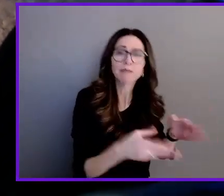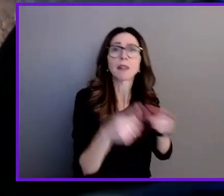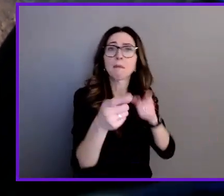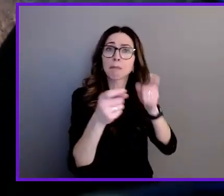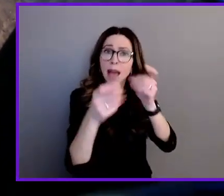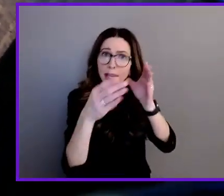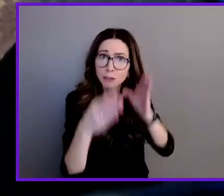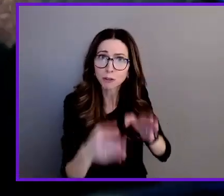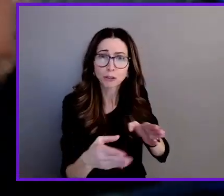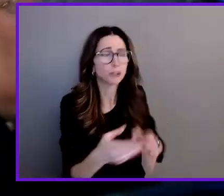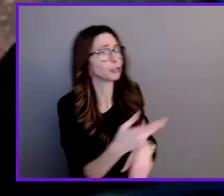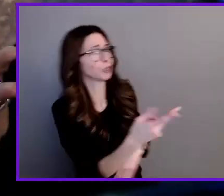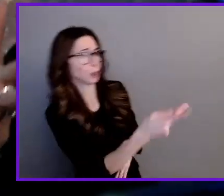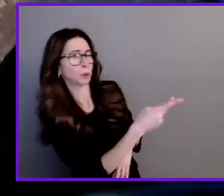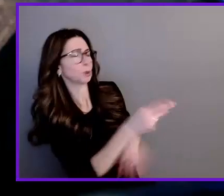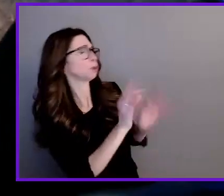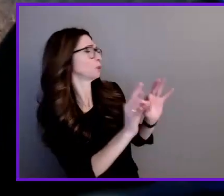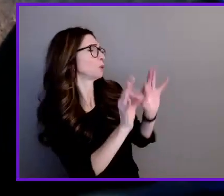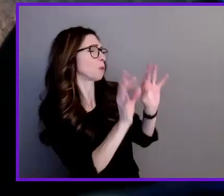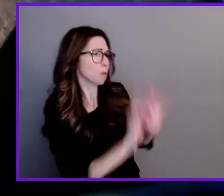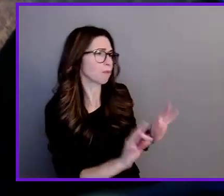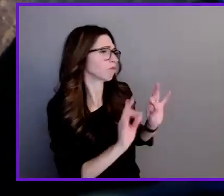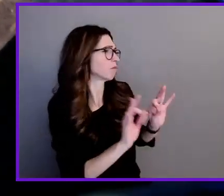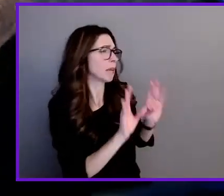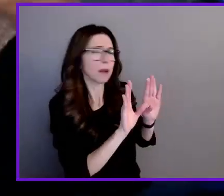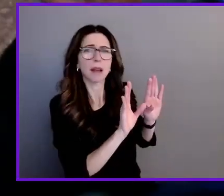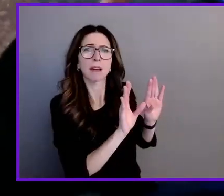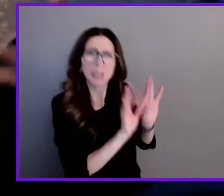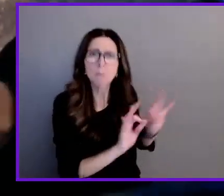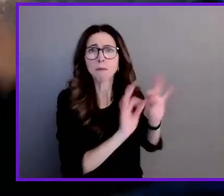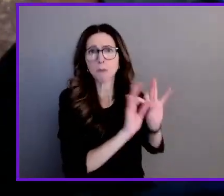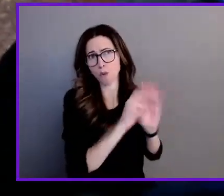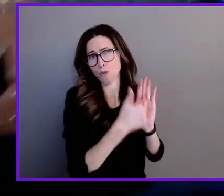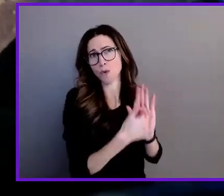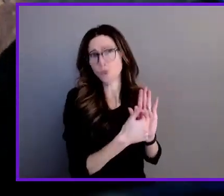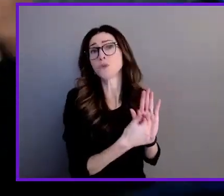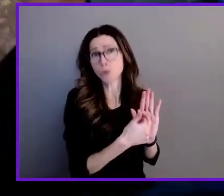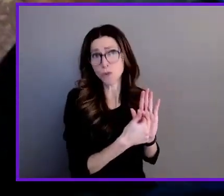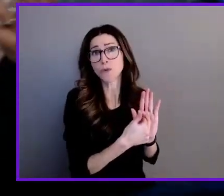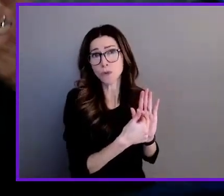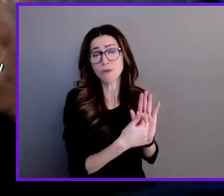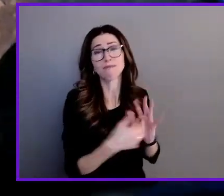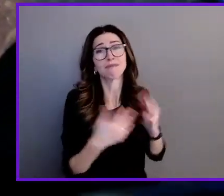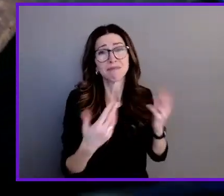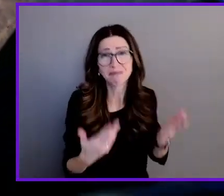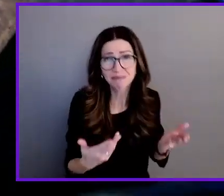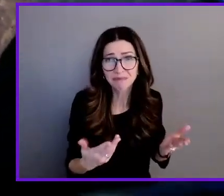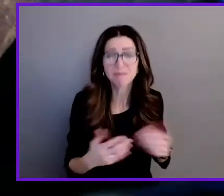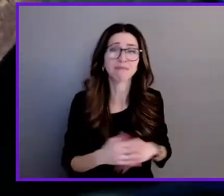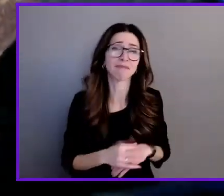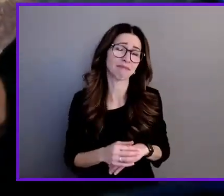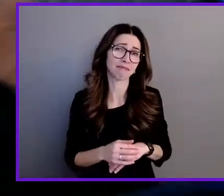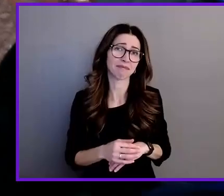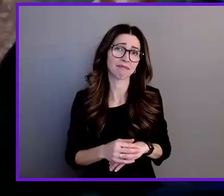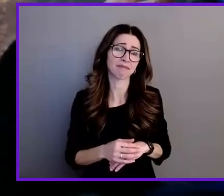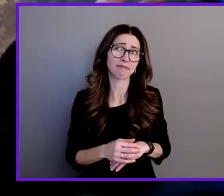a really critical role. And we also want to recognize that, like many artists, organizations and performing artists